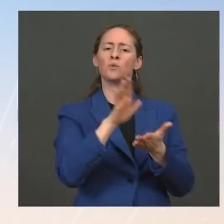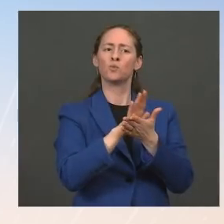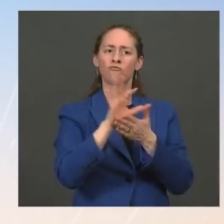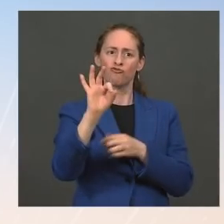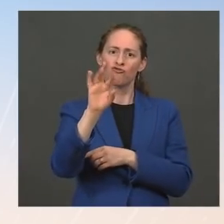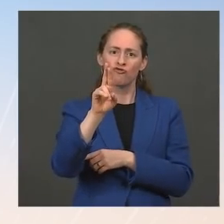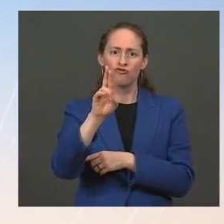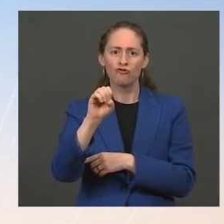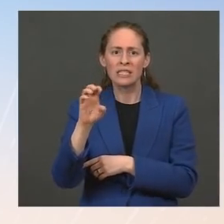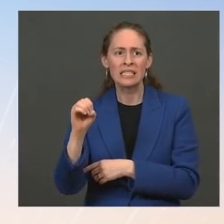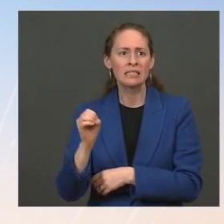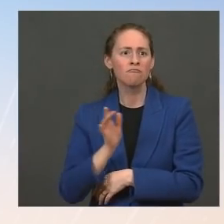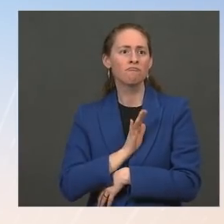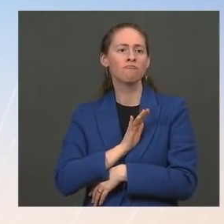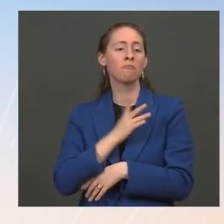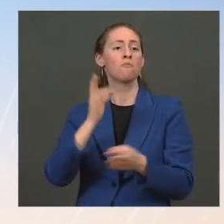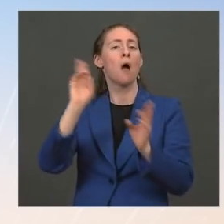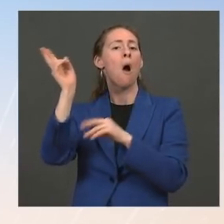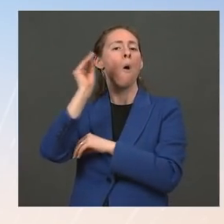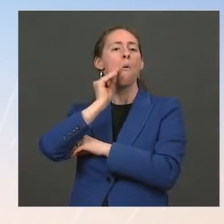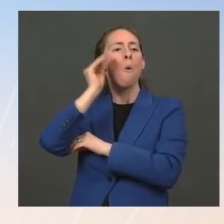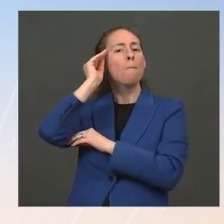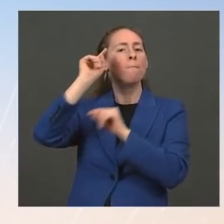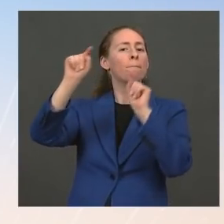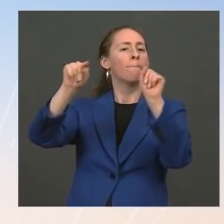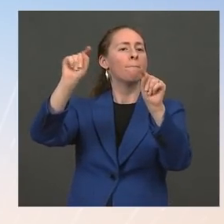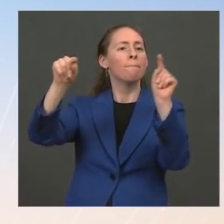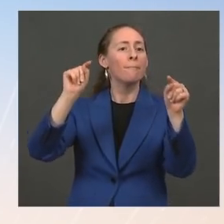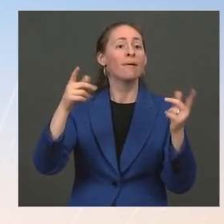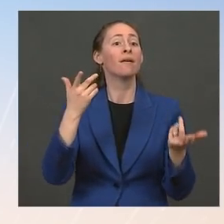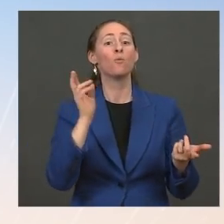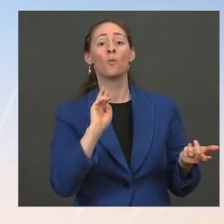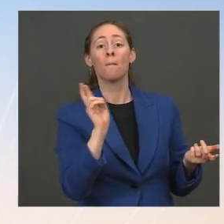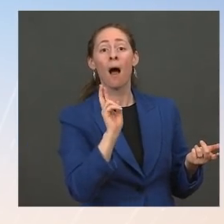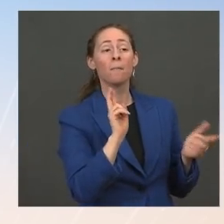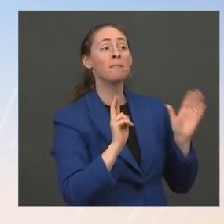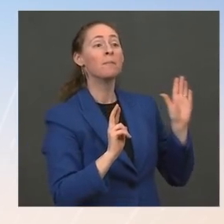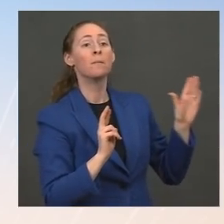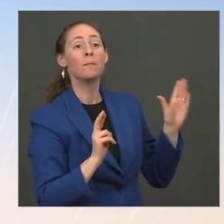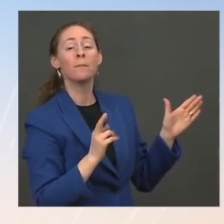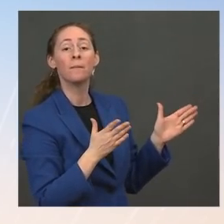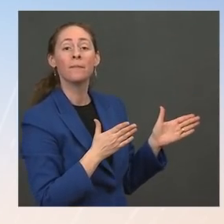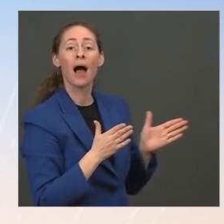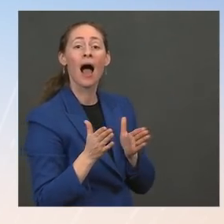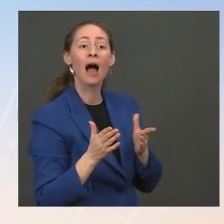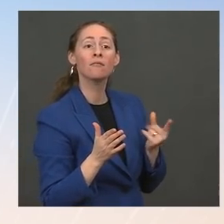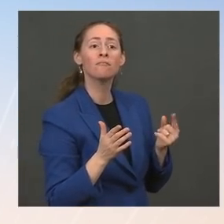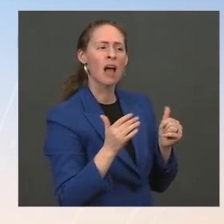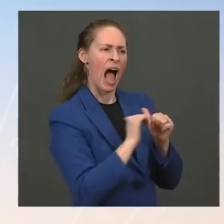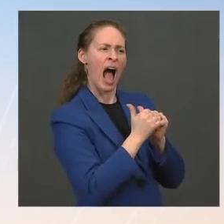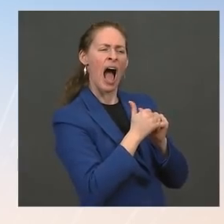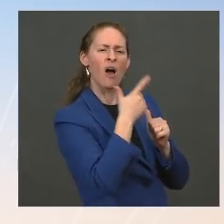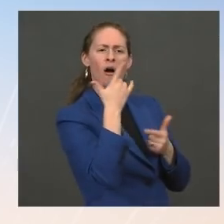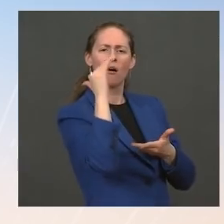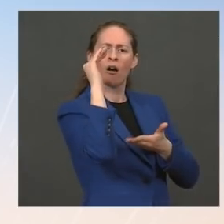What is the Republican plan for lowering costs, for addressing inflation -- something they're very concerned about but they don't seem to have any solutions for?